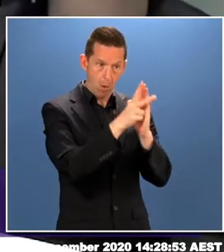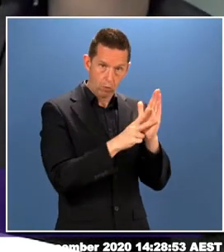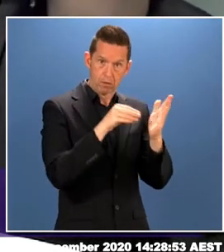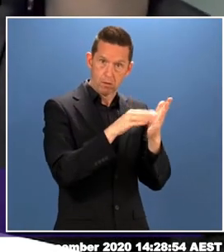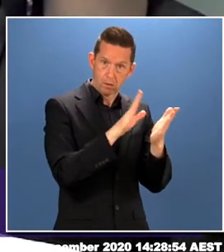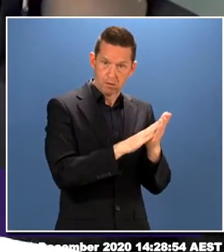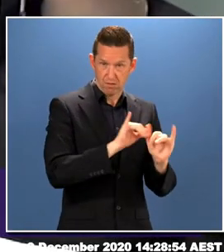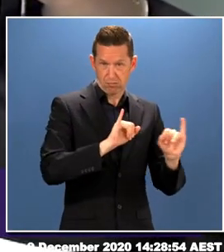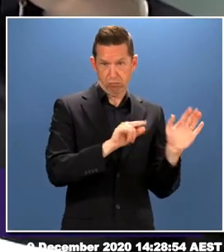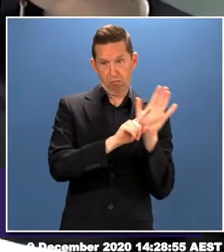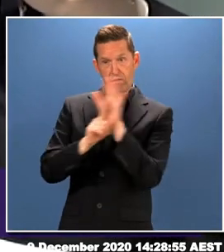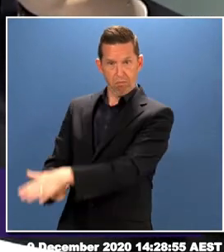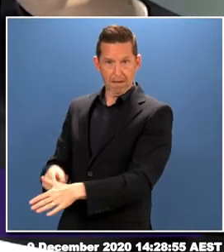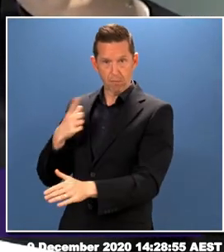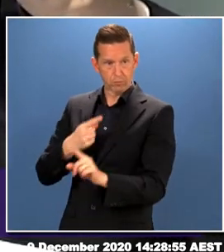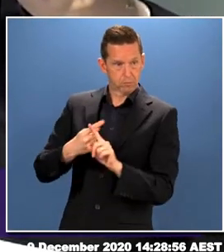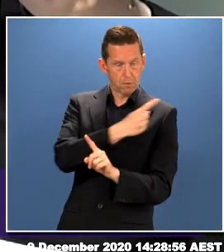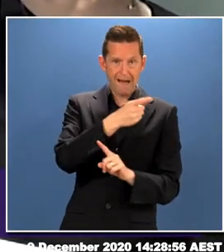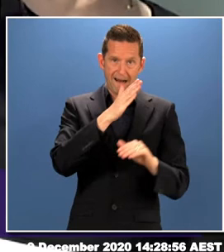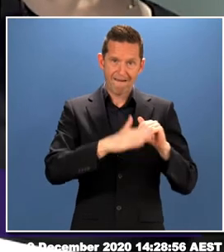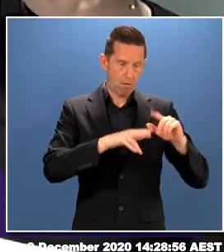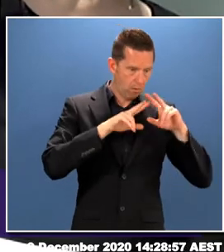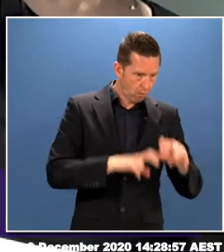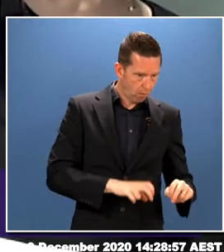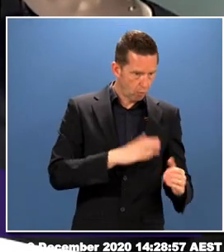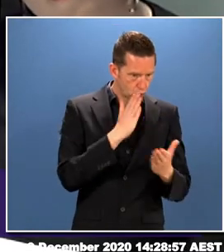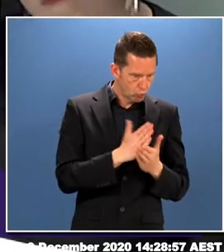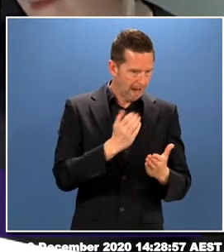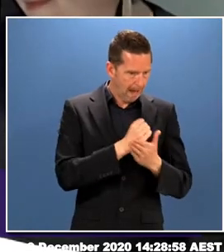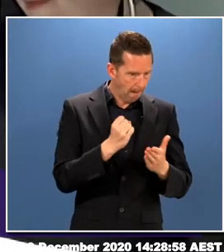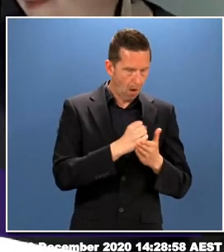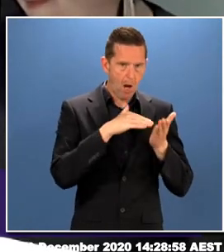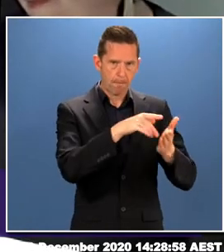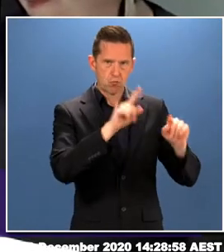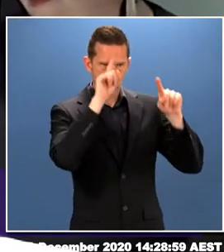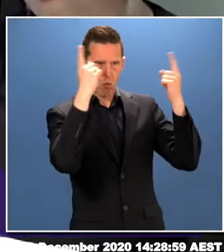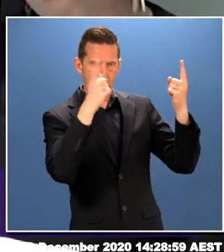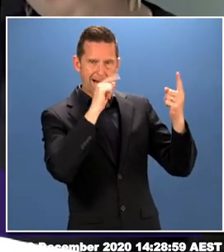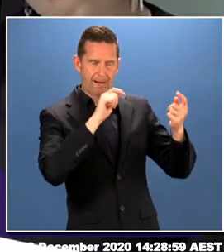needs and experiences of LGBTI people with disability. And Just finally, I think as articulated